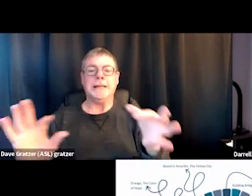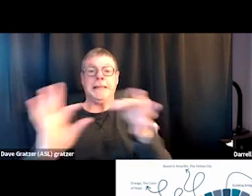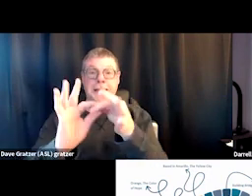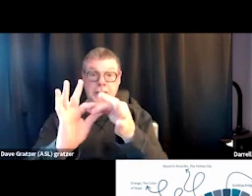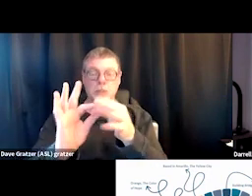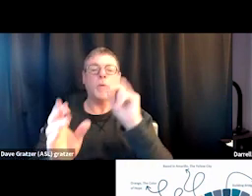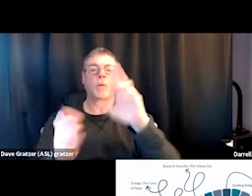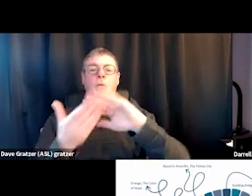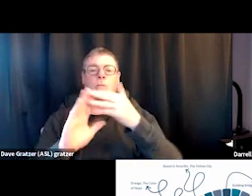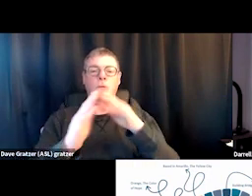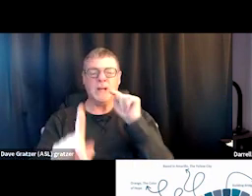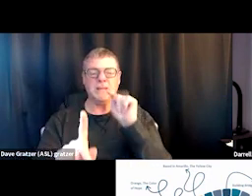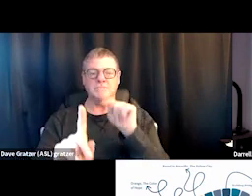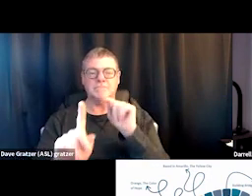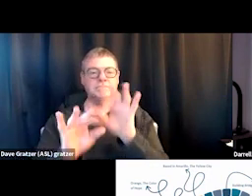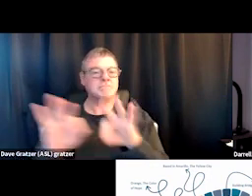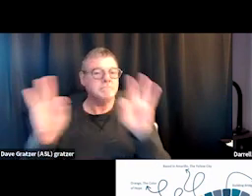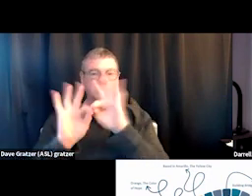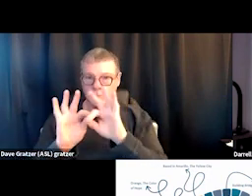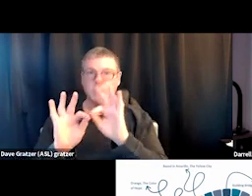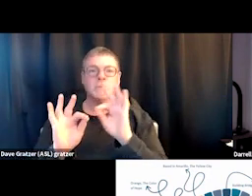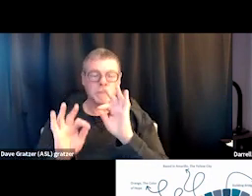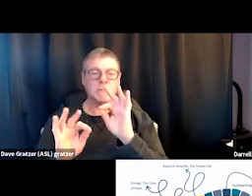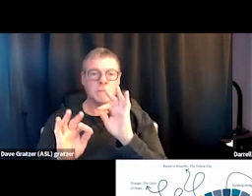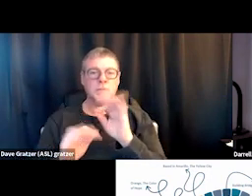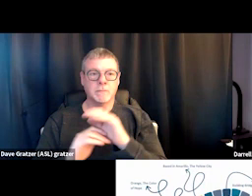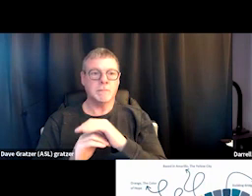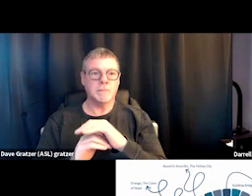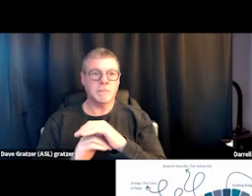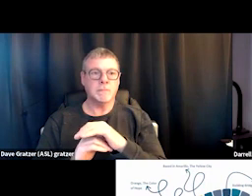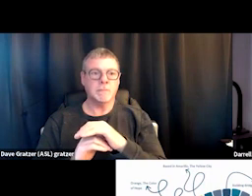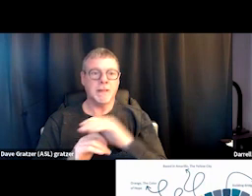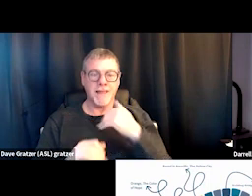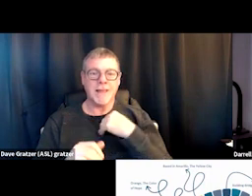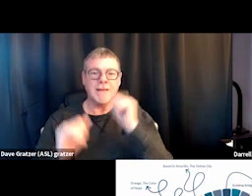So that is critical, that they have those things as they step back into this other environment.